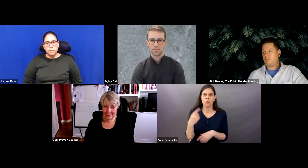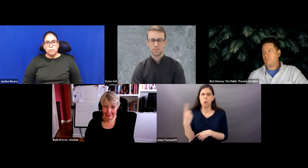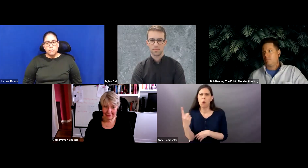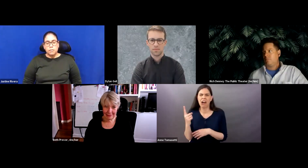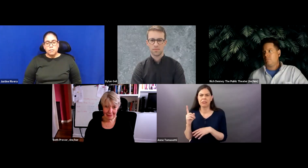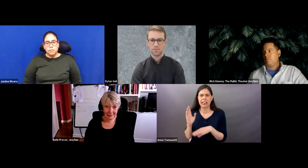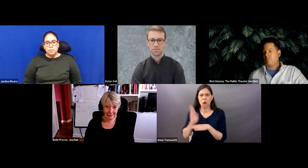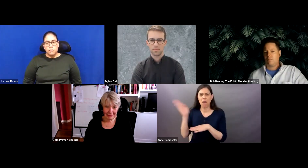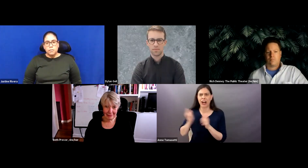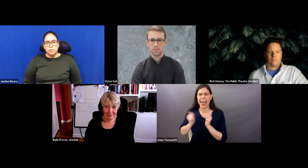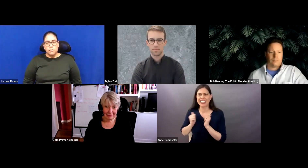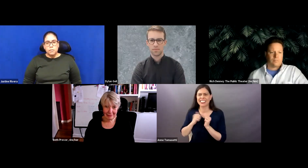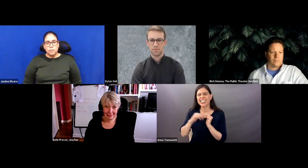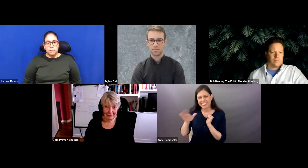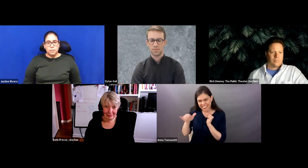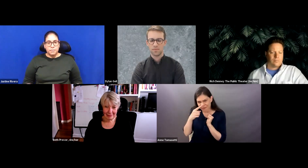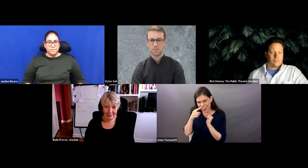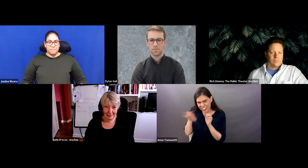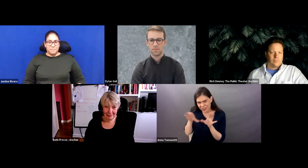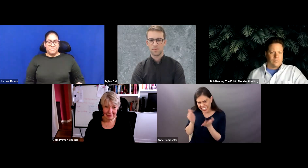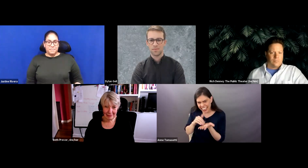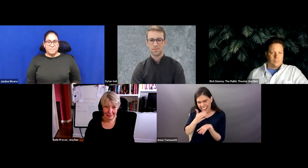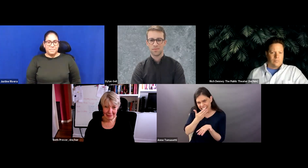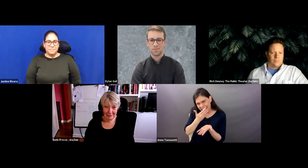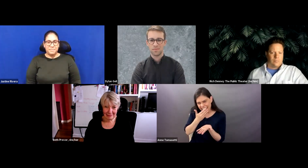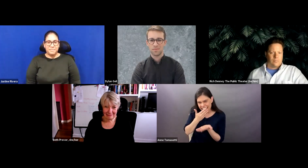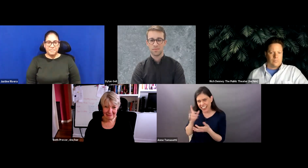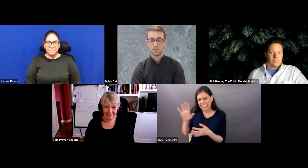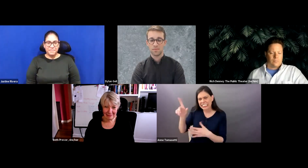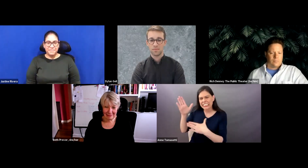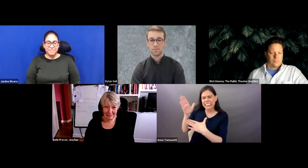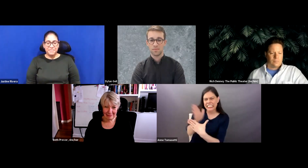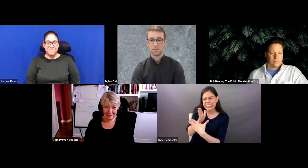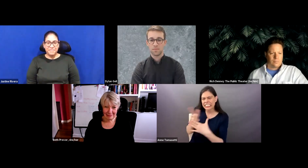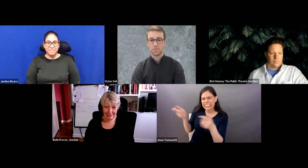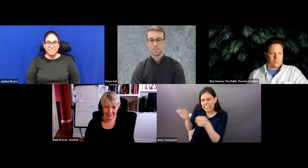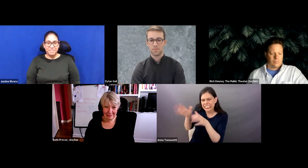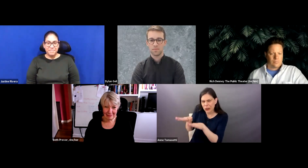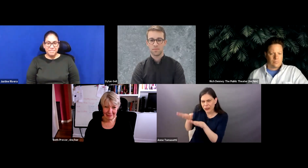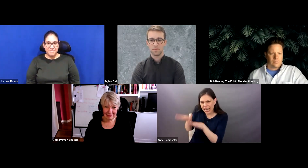sometimes they would have some notes and they would change things. One interpreter, he actually did over act a little